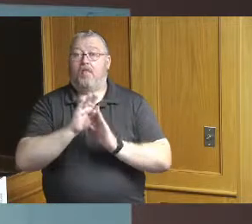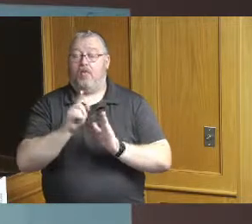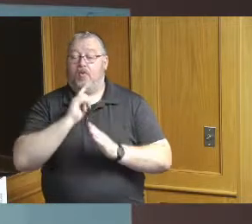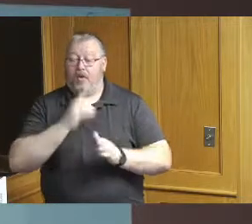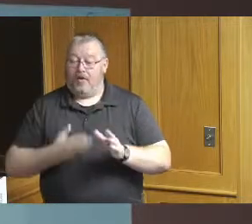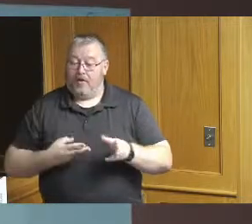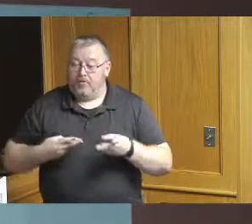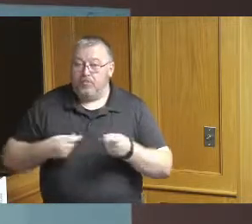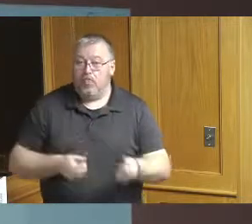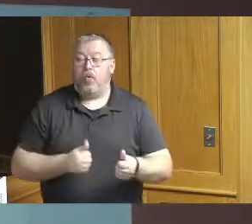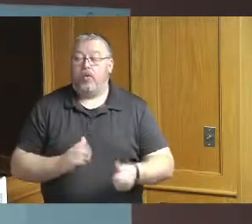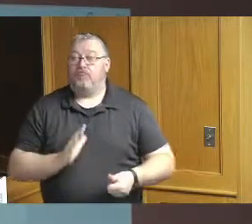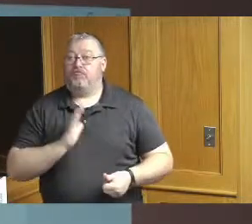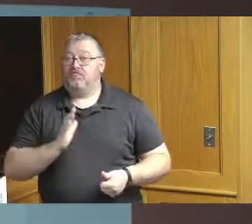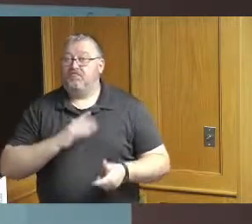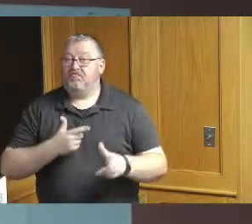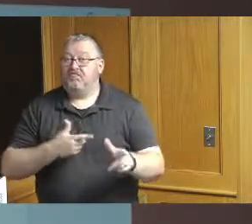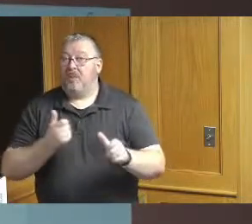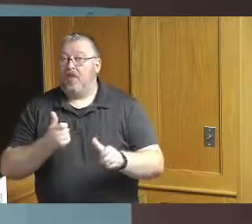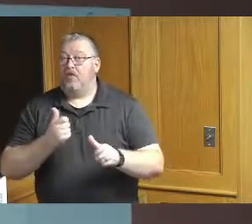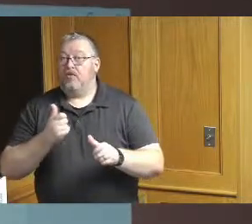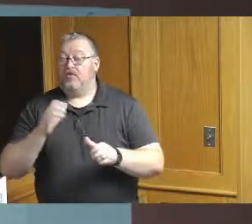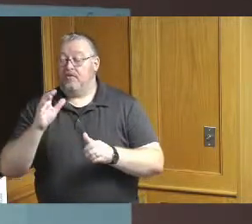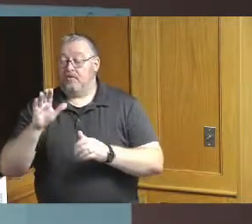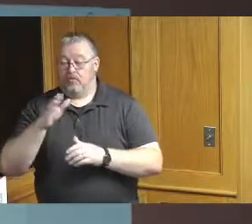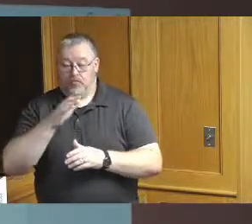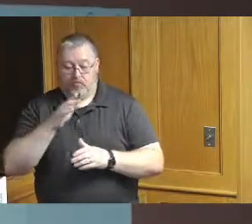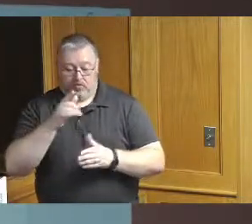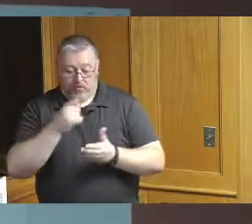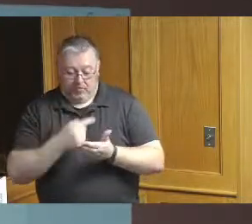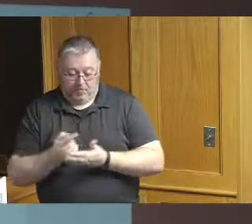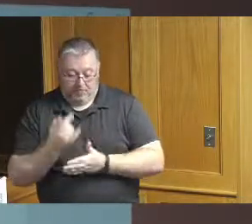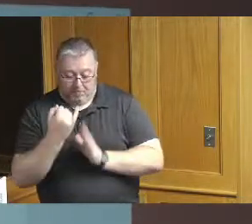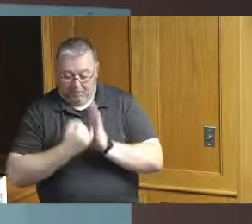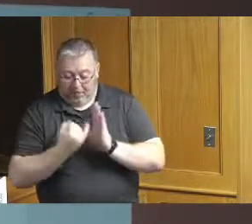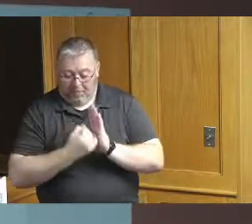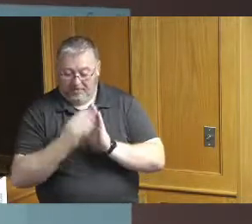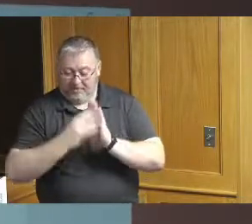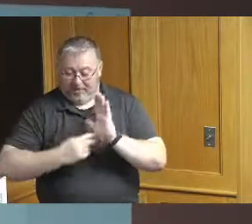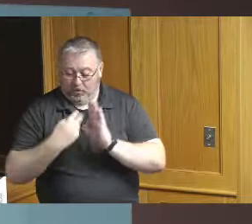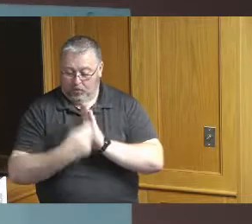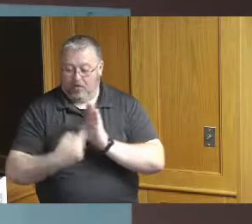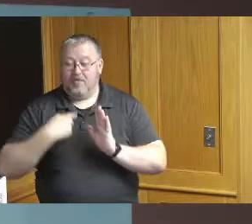however all route decisions shall be made by sorta and the amount of schedules service plan will be